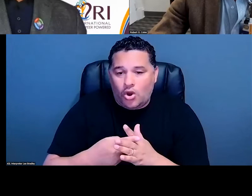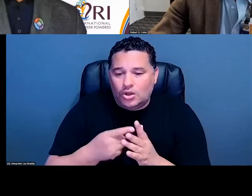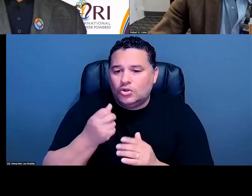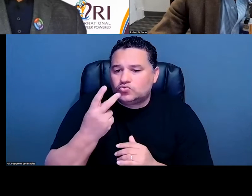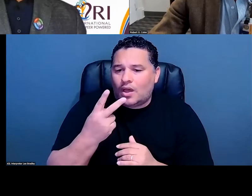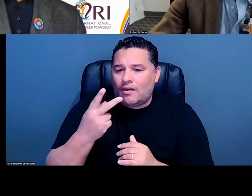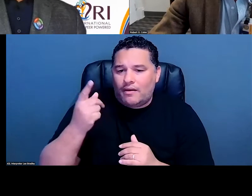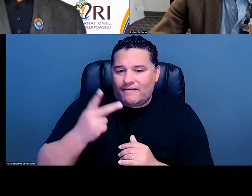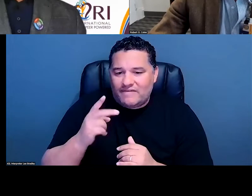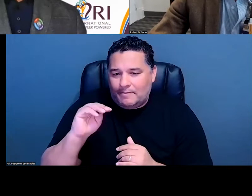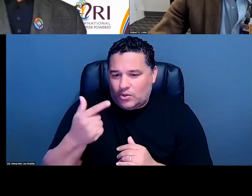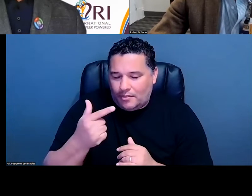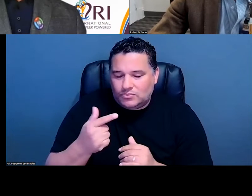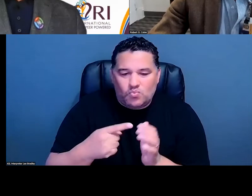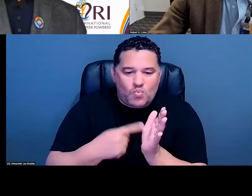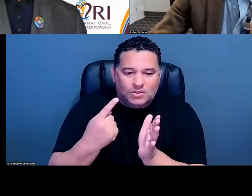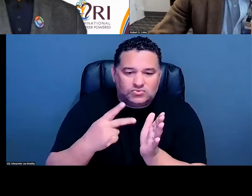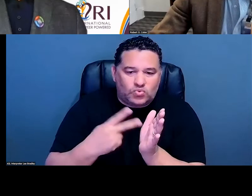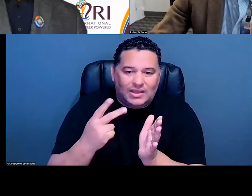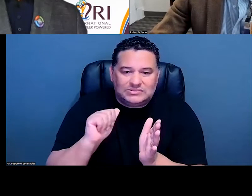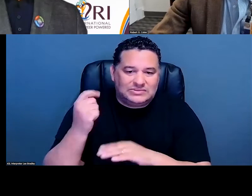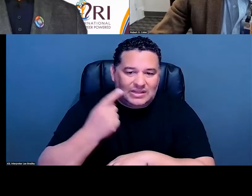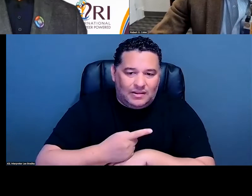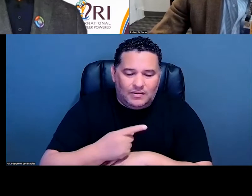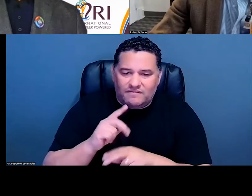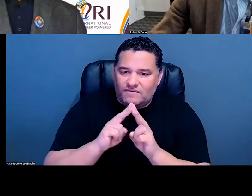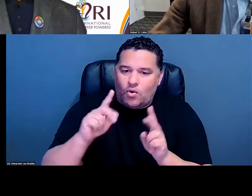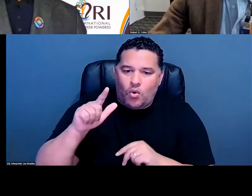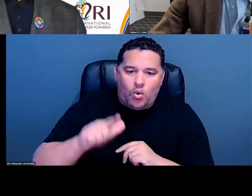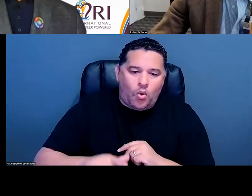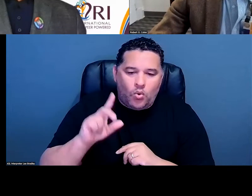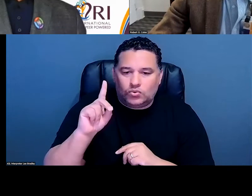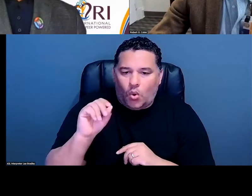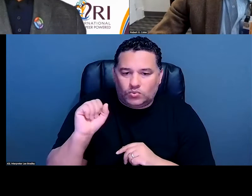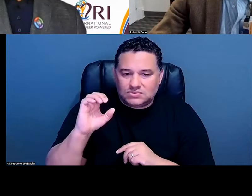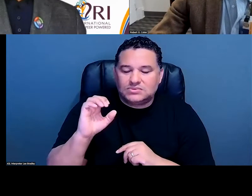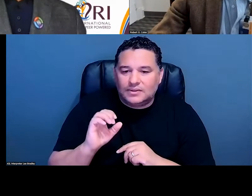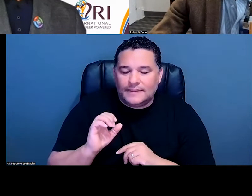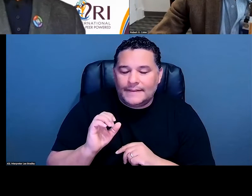CLOZAPINE, IT IS RECOMMEND ED TO REINITIATE, #